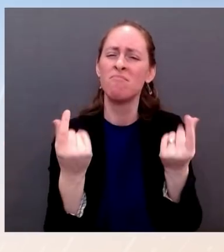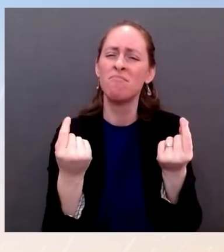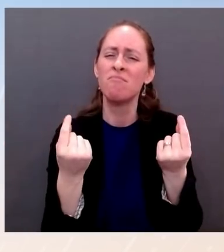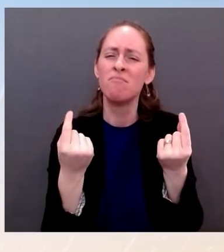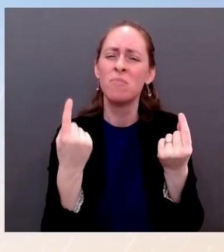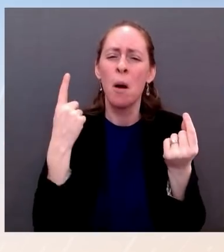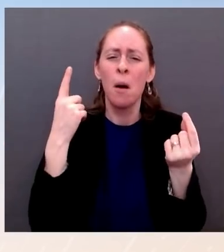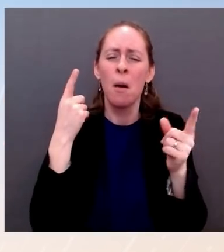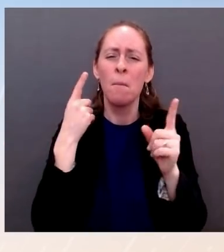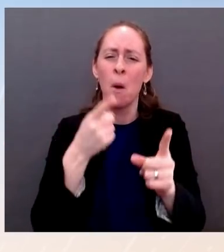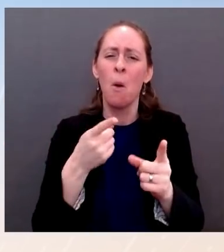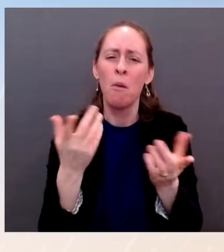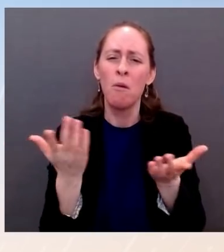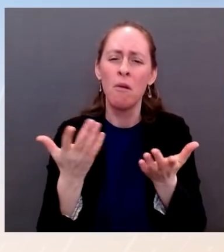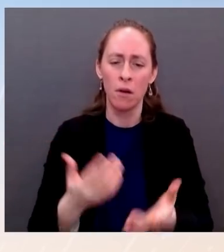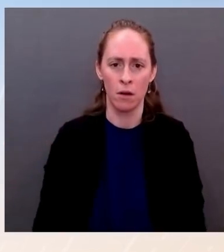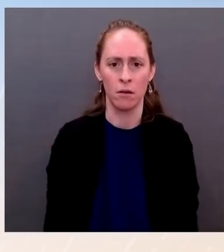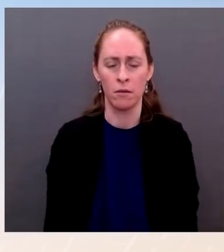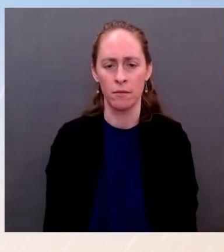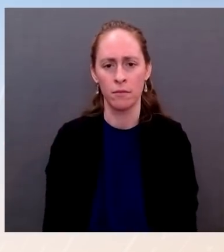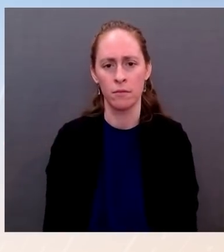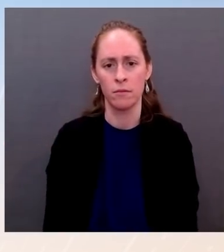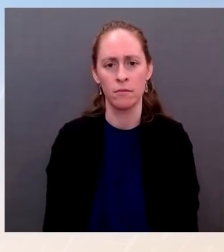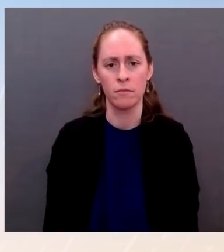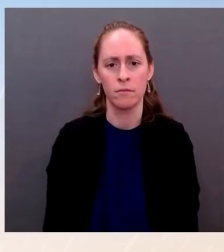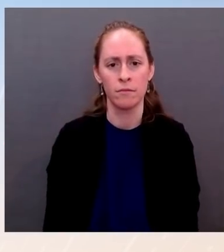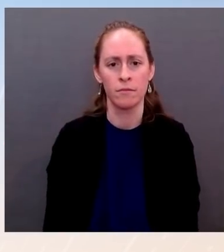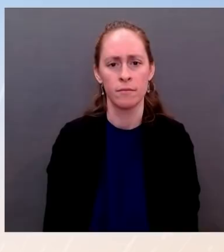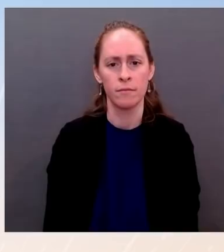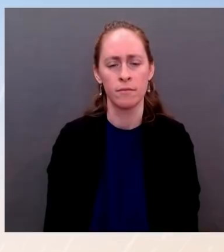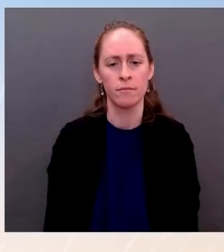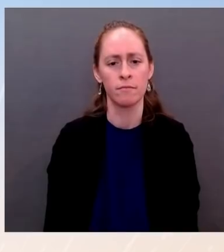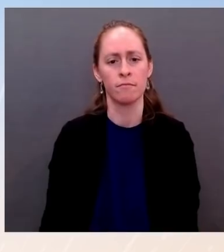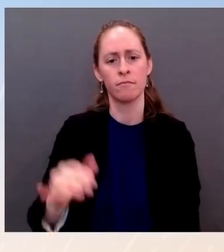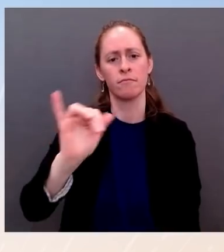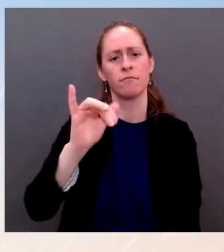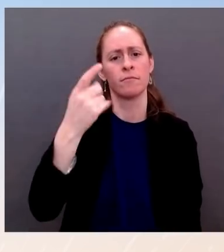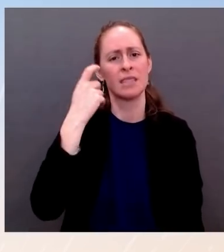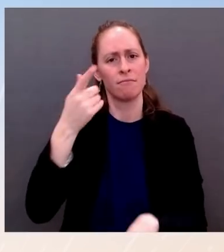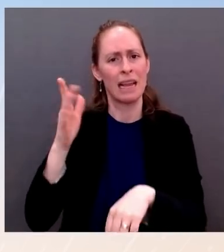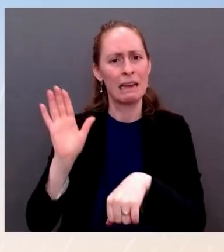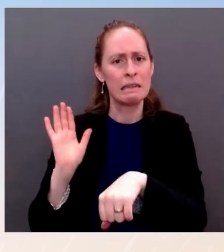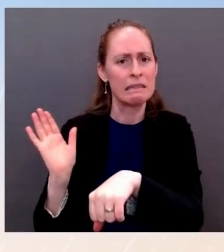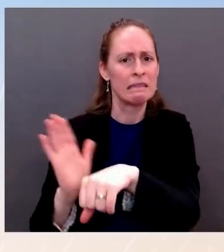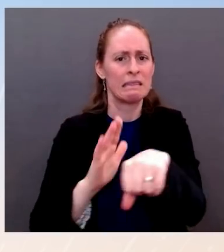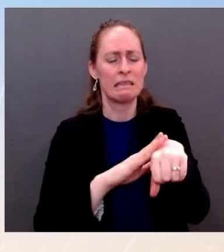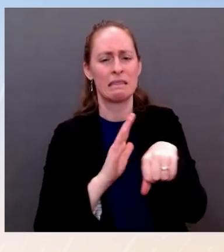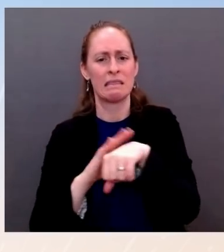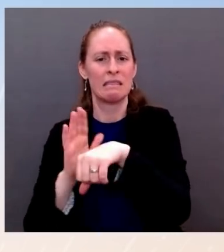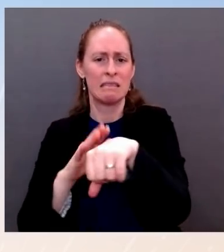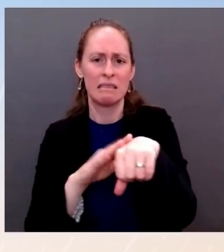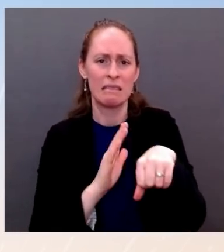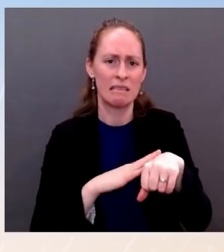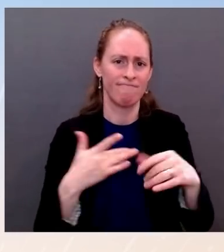a playing down of the risk from Ukraine itself? Mr. Sullivan: So, I won't speak to the decisions